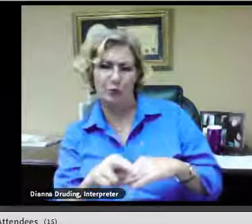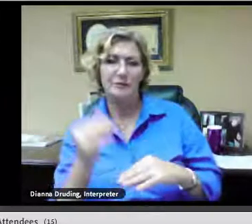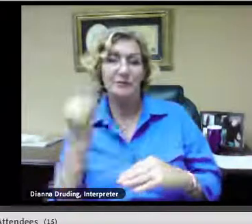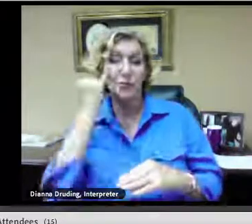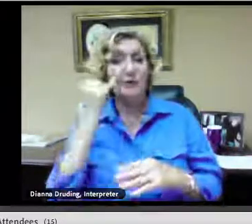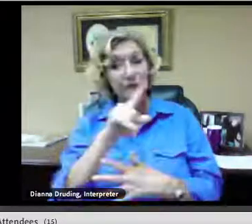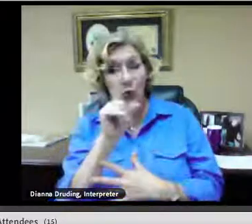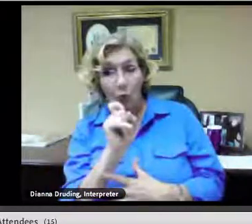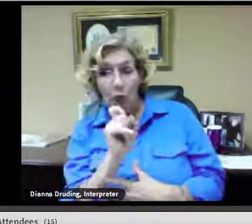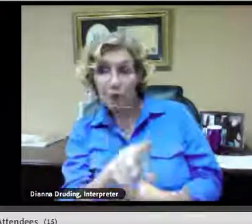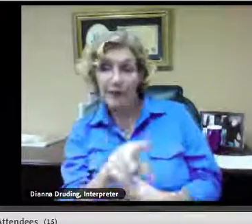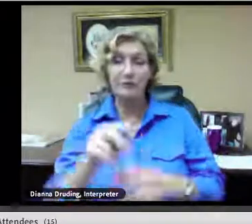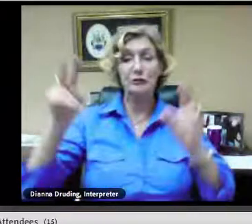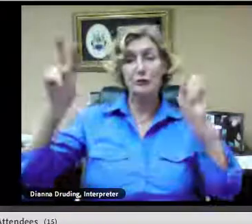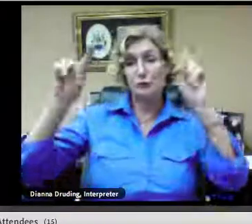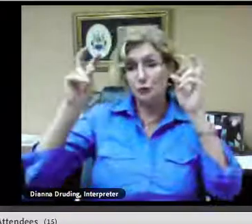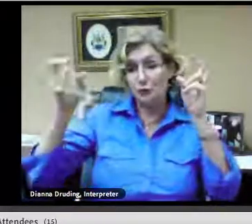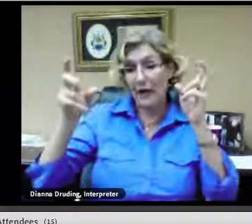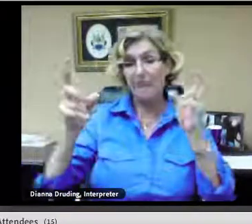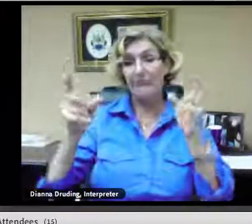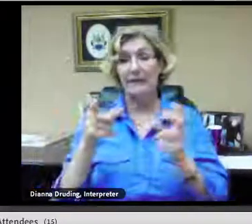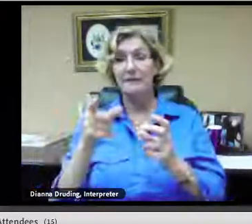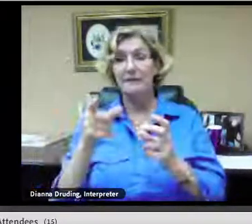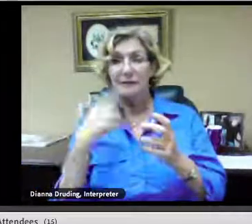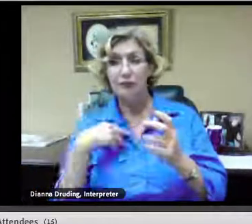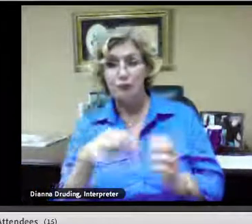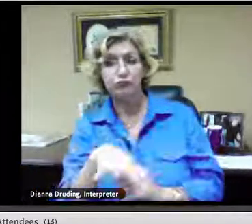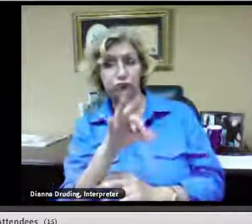that you come across in this webinar, just jot a note.